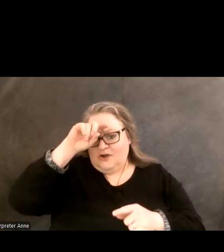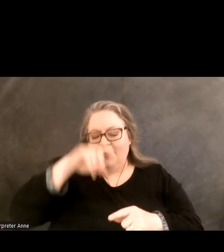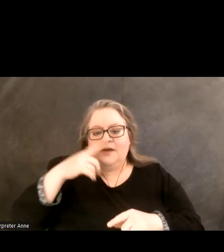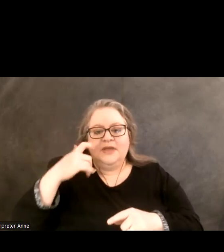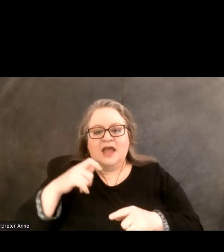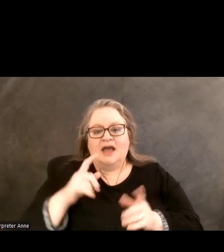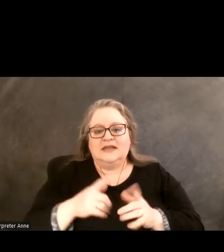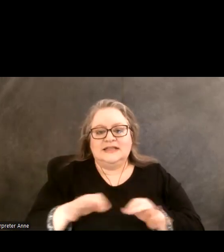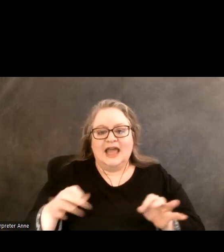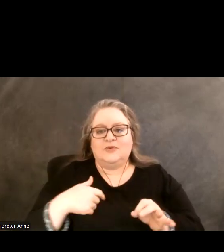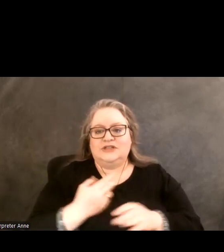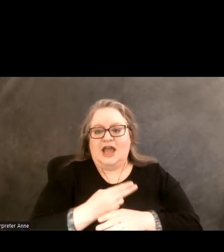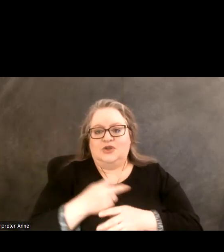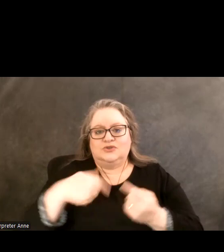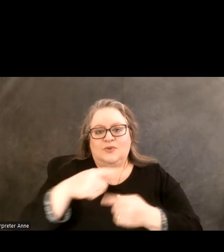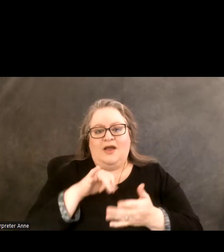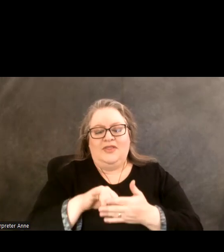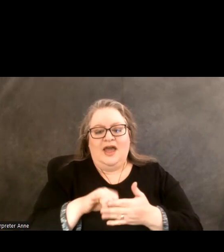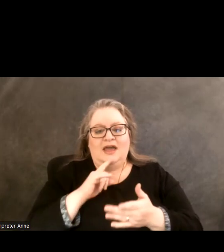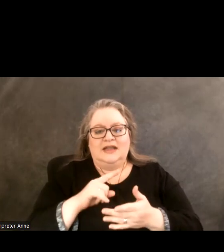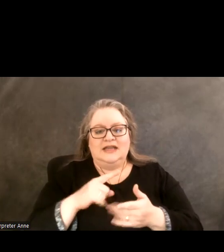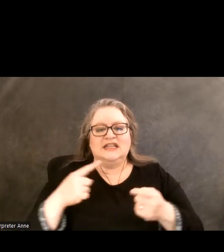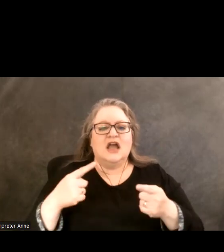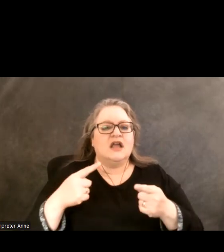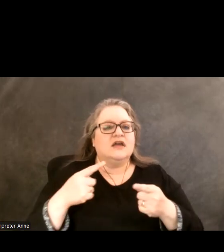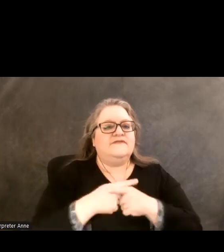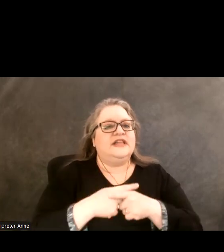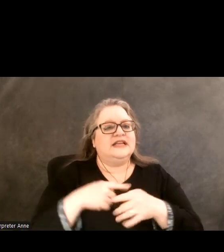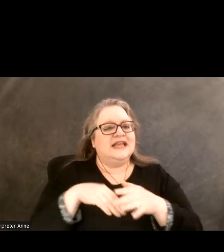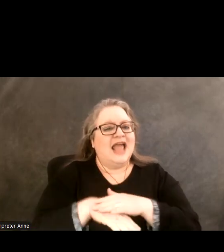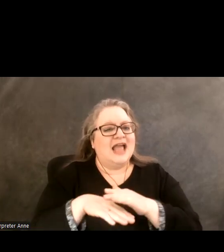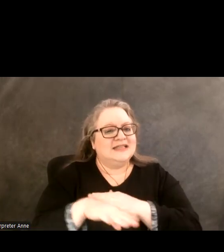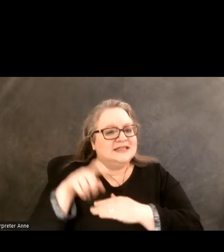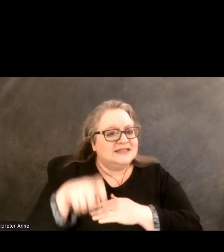sometimes use around this is conflicting access needs, but I